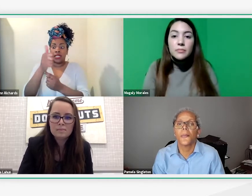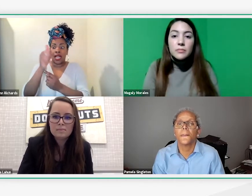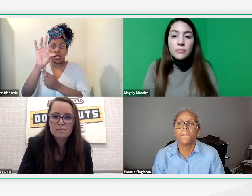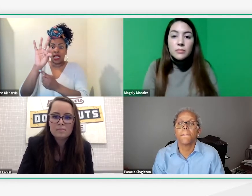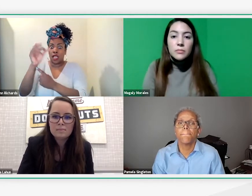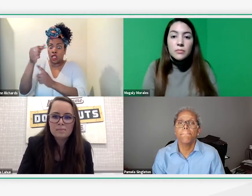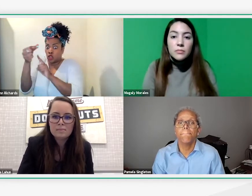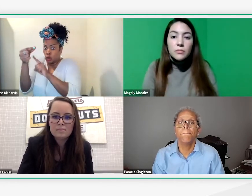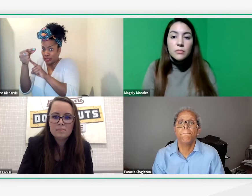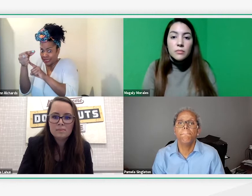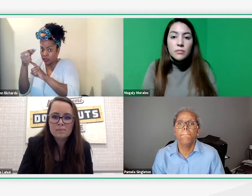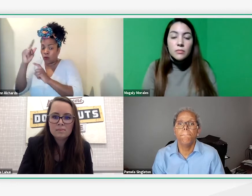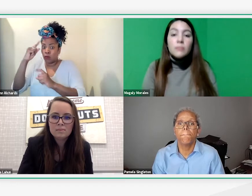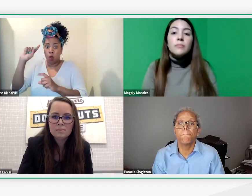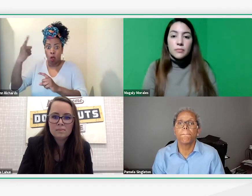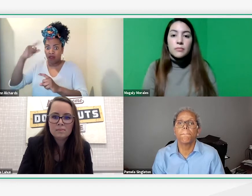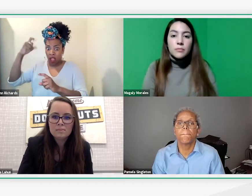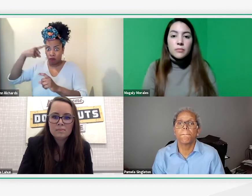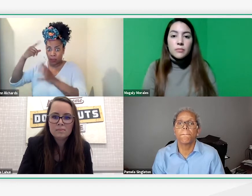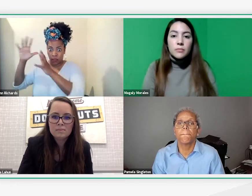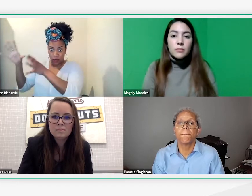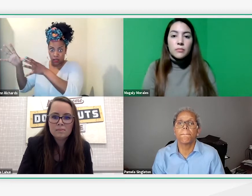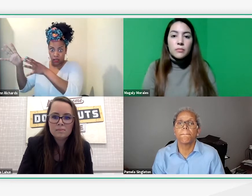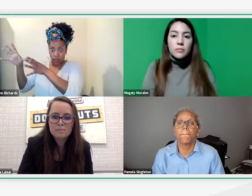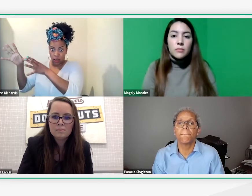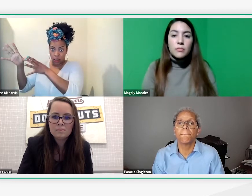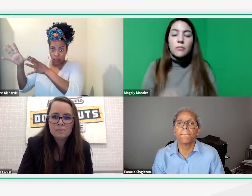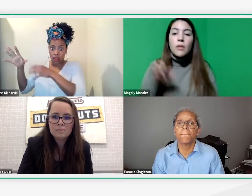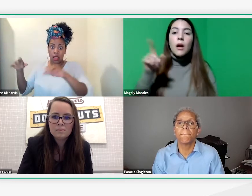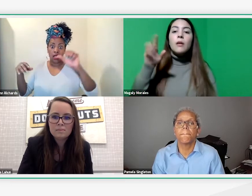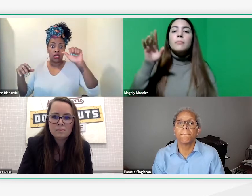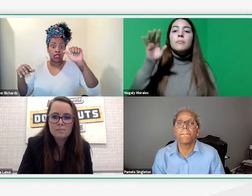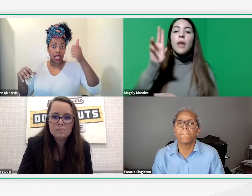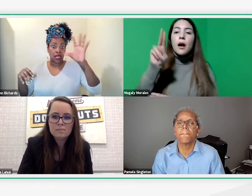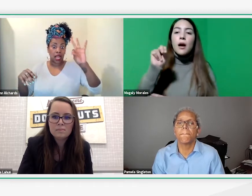Can I clarify: the 1099-G is only from the government?